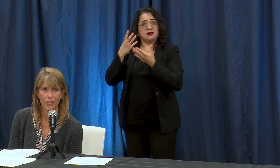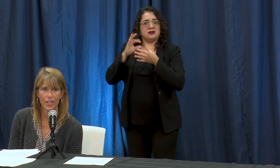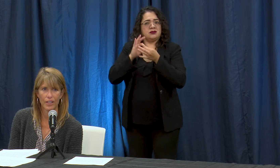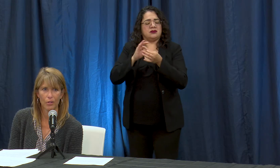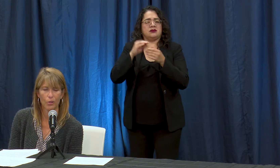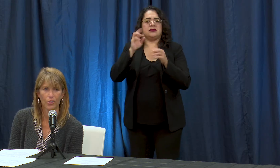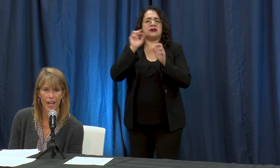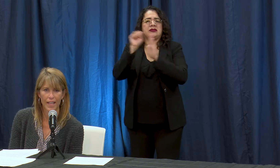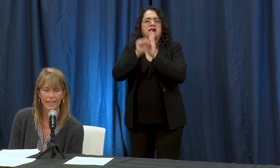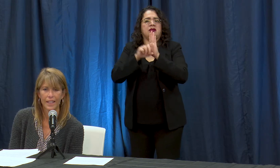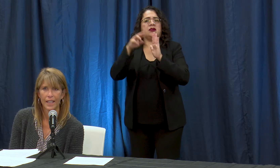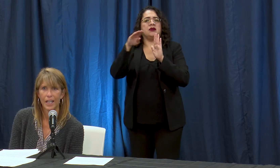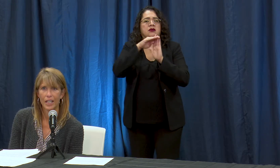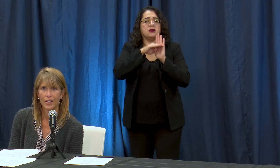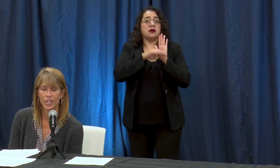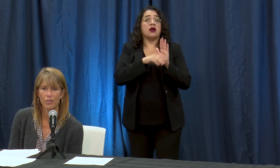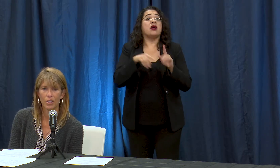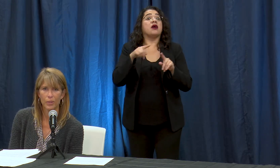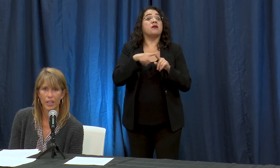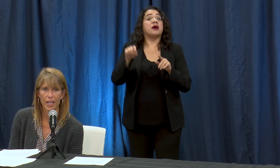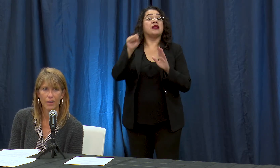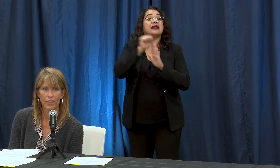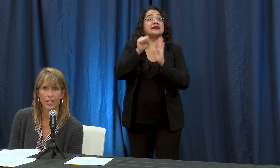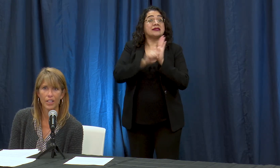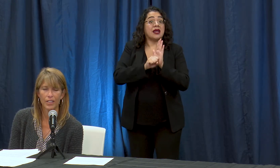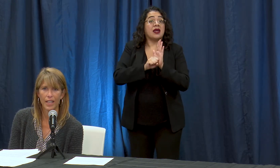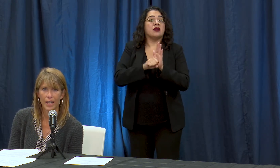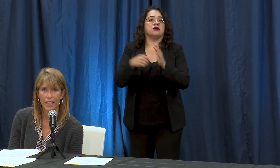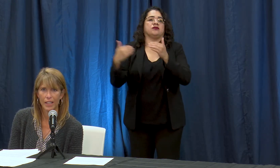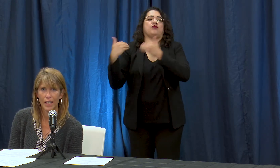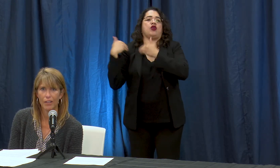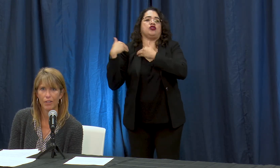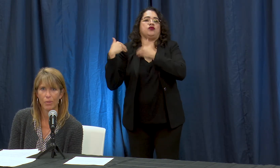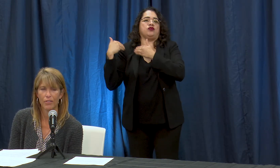state that holds that. In general we are getting very good data from our